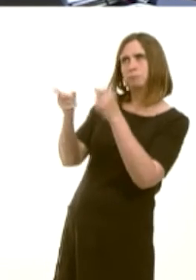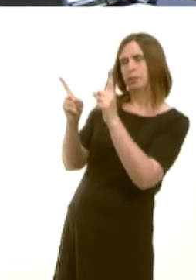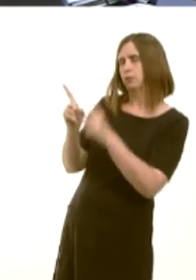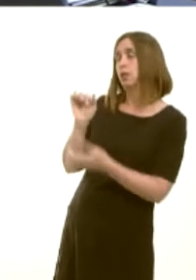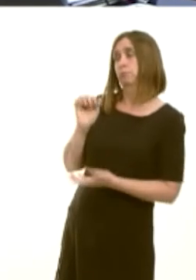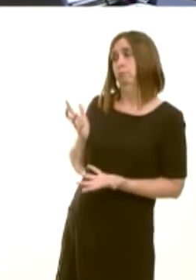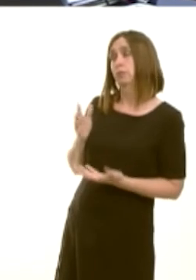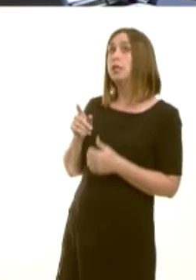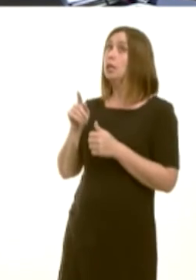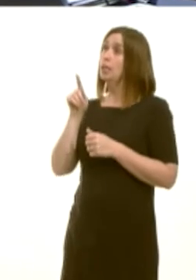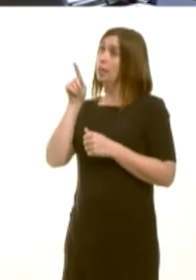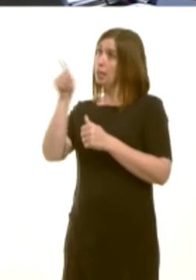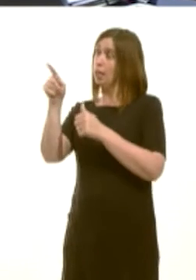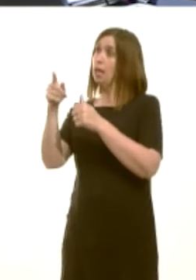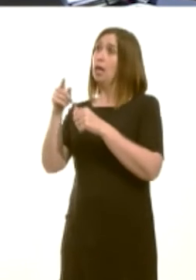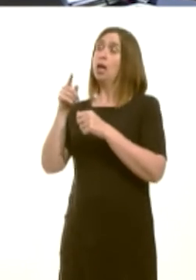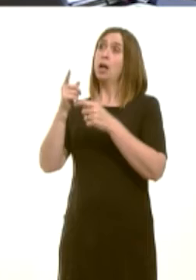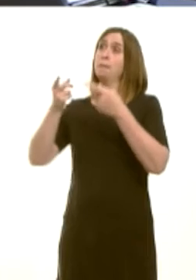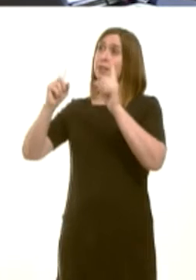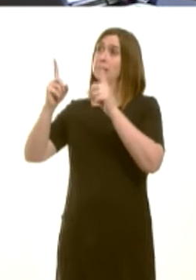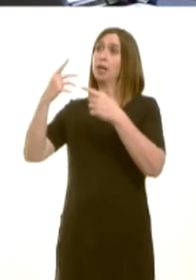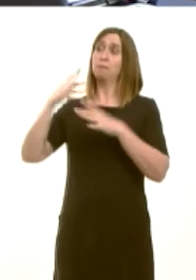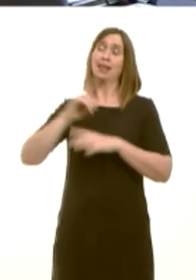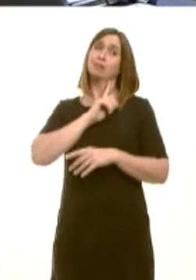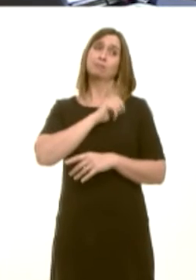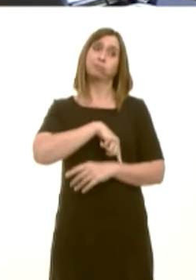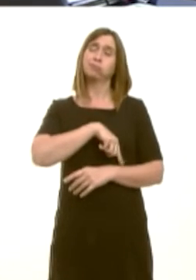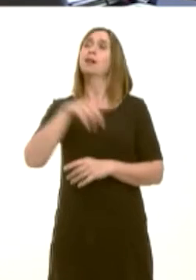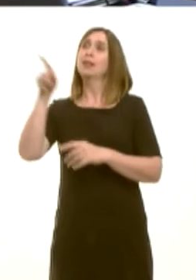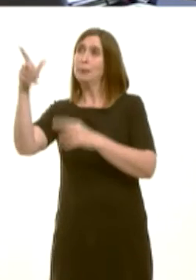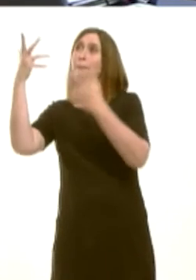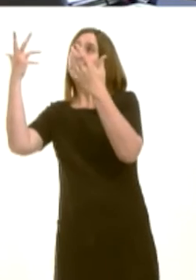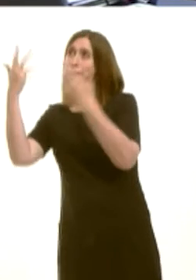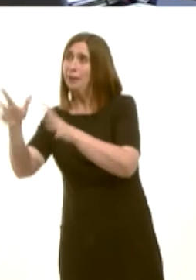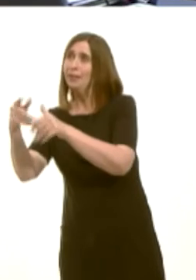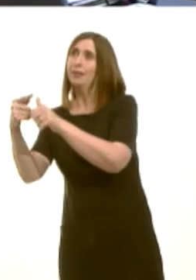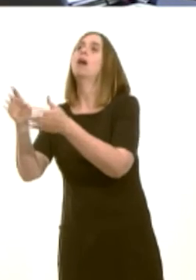did make an offer to the company involved. So, even if it is suggested that the advice